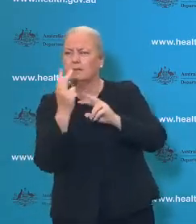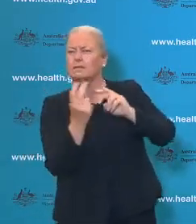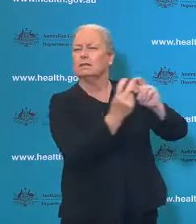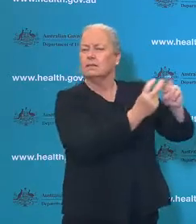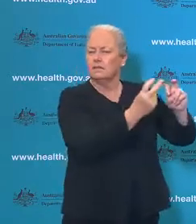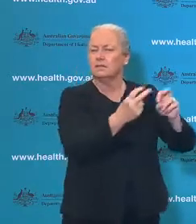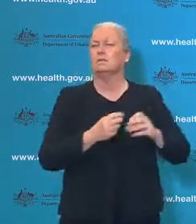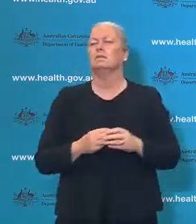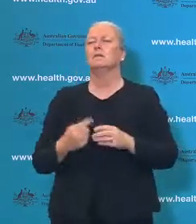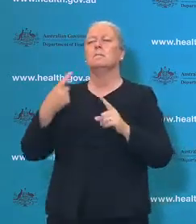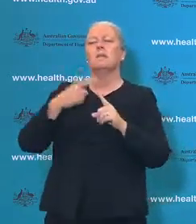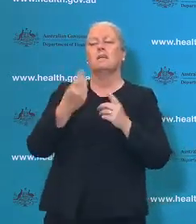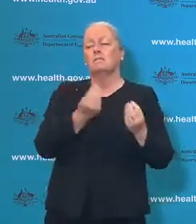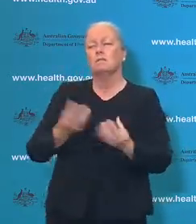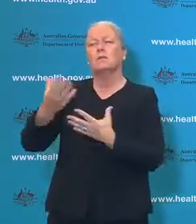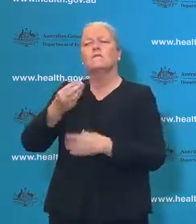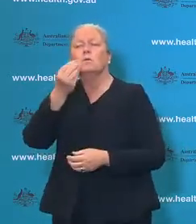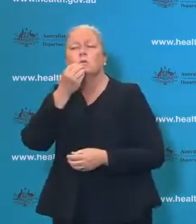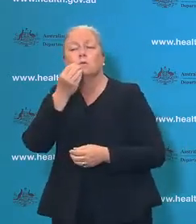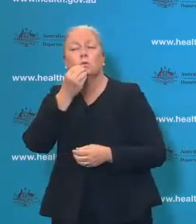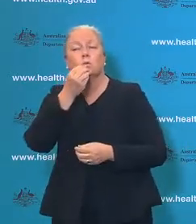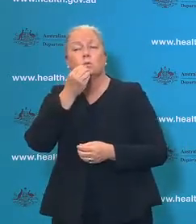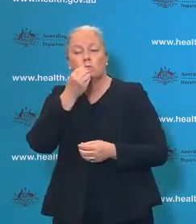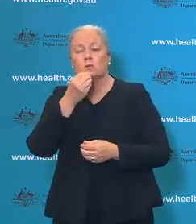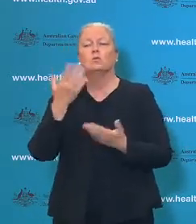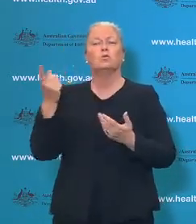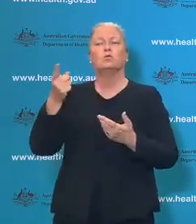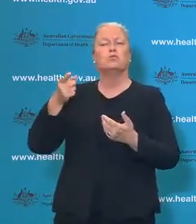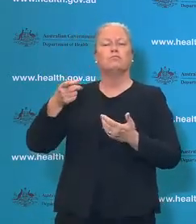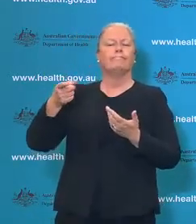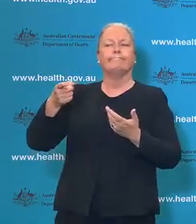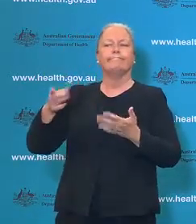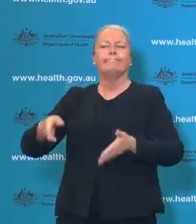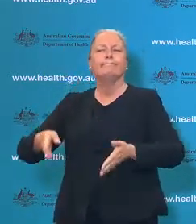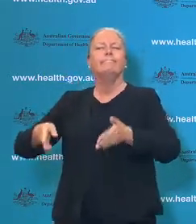essential supplies are being provided to public housing residents in Melbourne